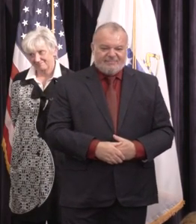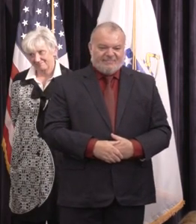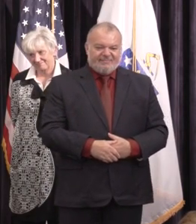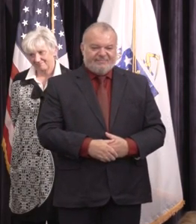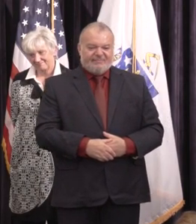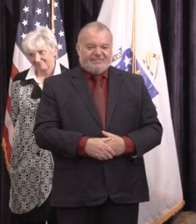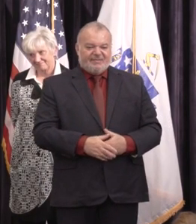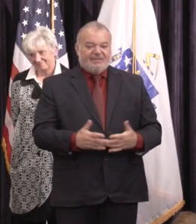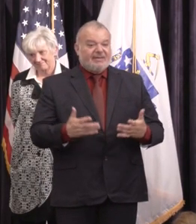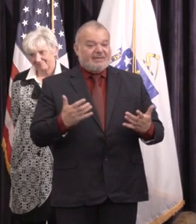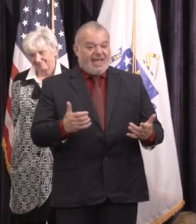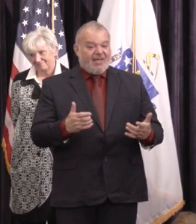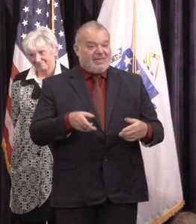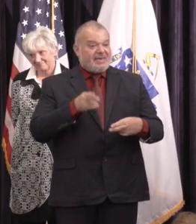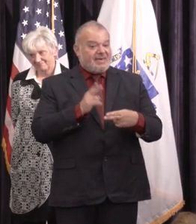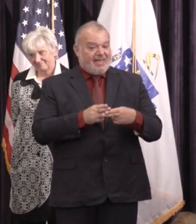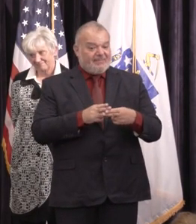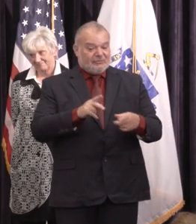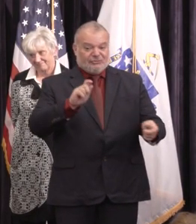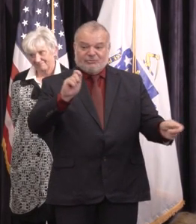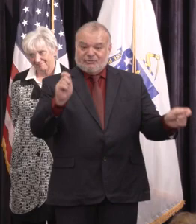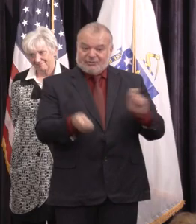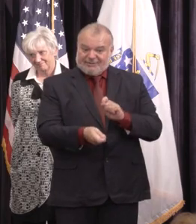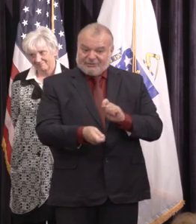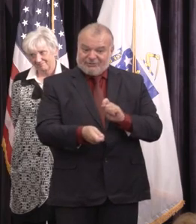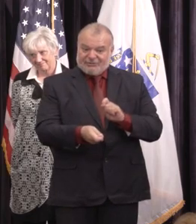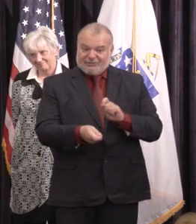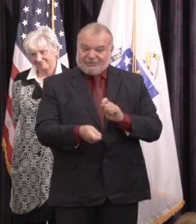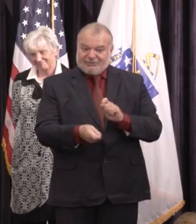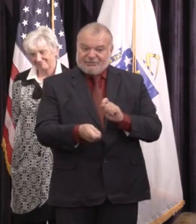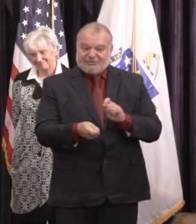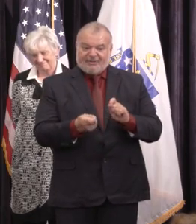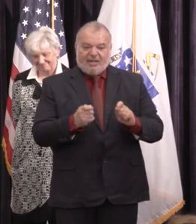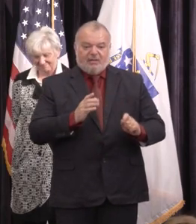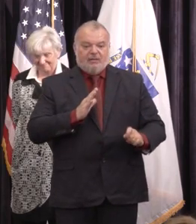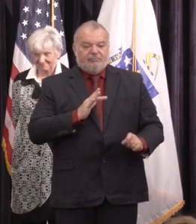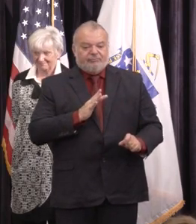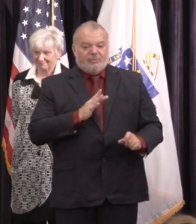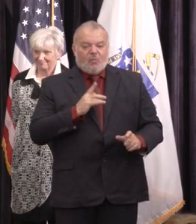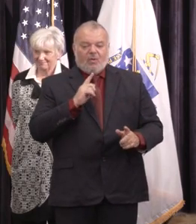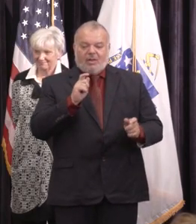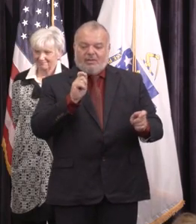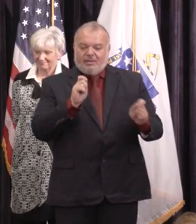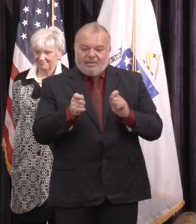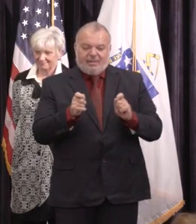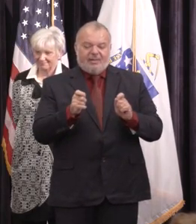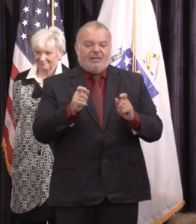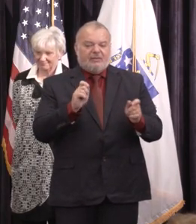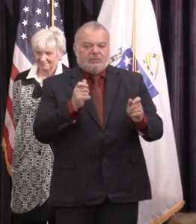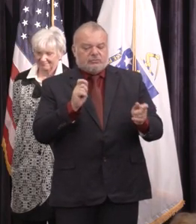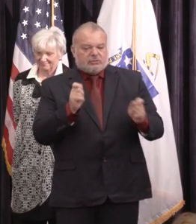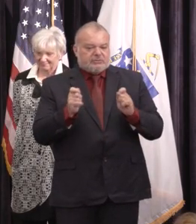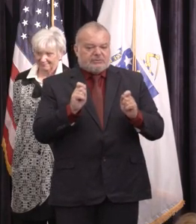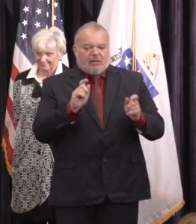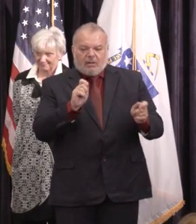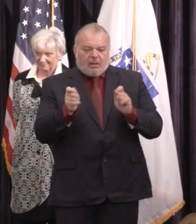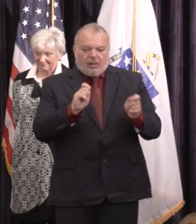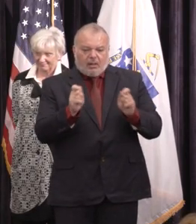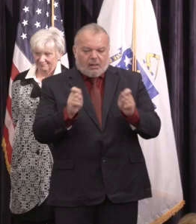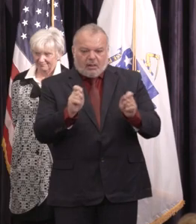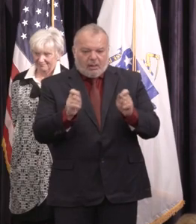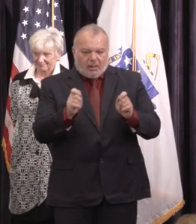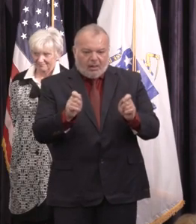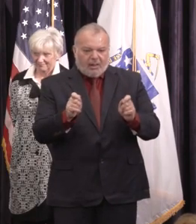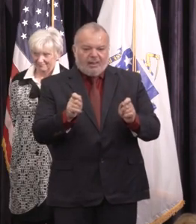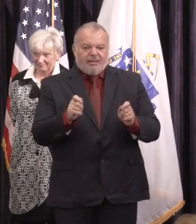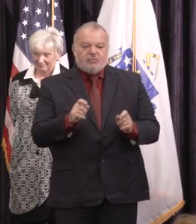quest. It is all kinds of lumpy and bumpy and it's not for the faint of heart. The heart I see with